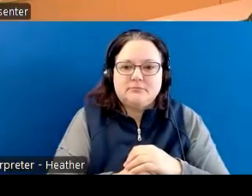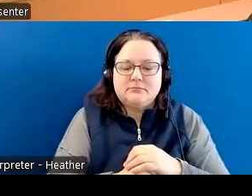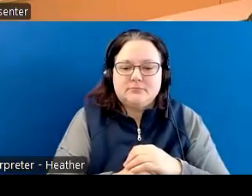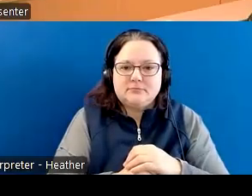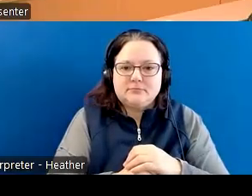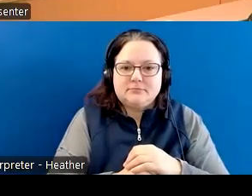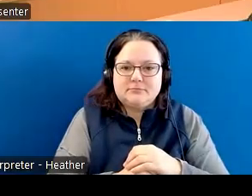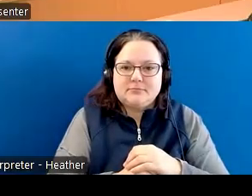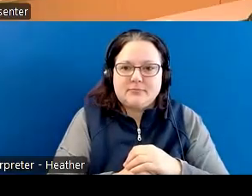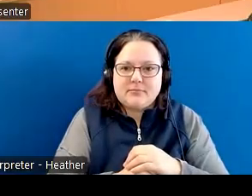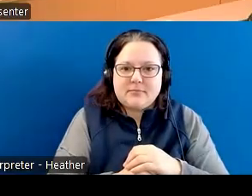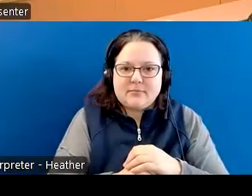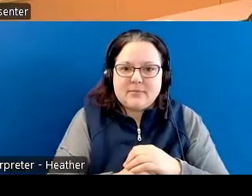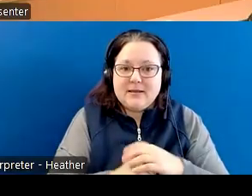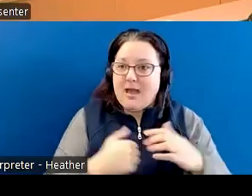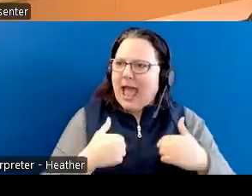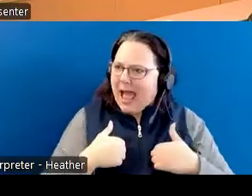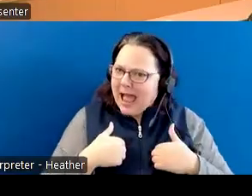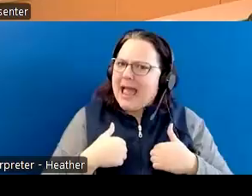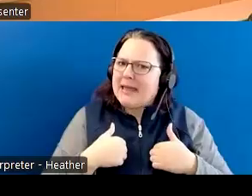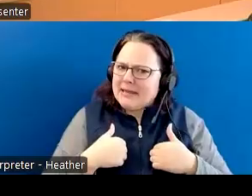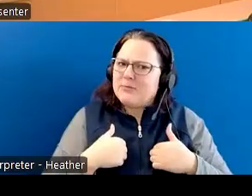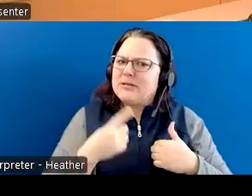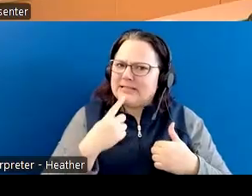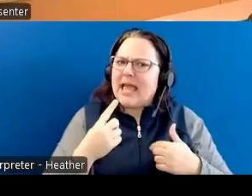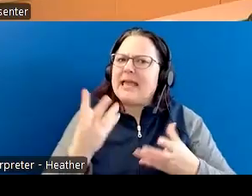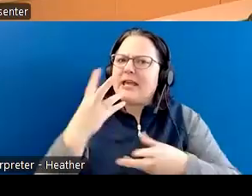I would say that we should be including lived experience as experience and bringing